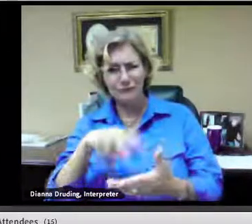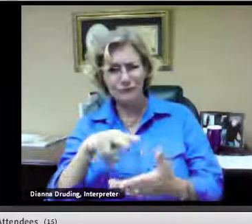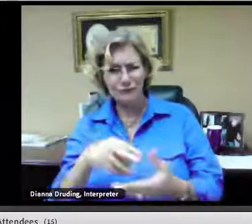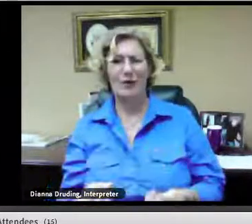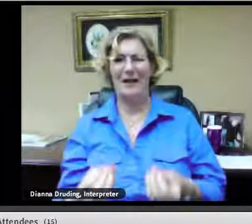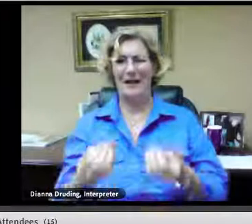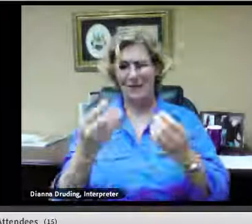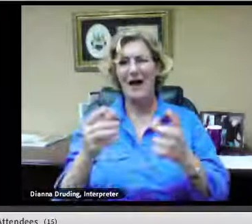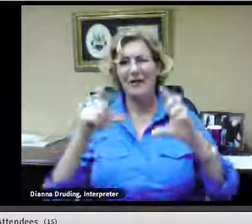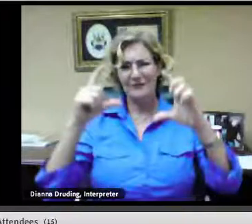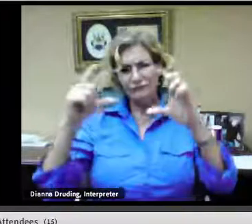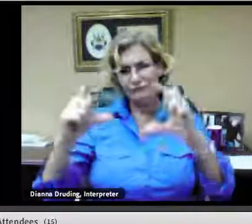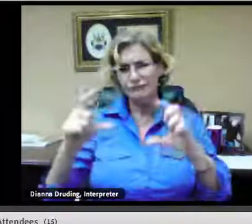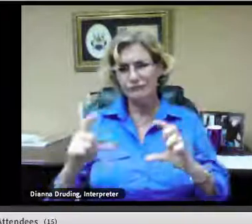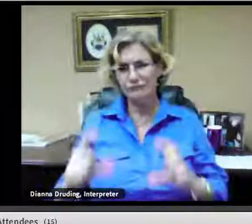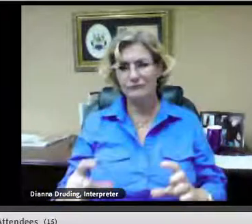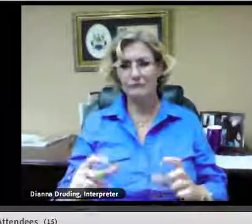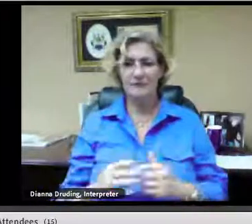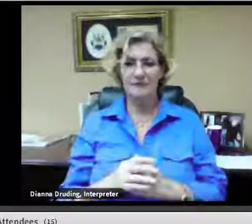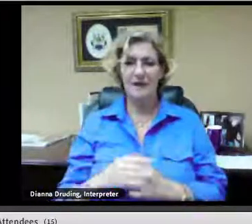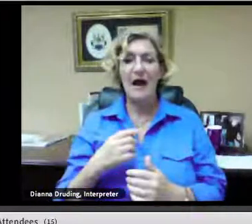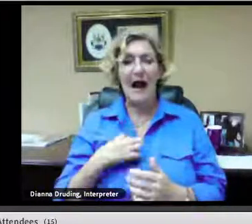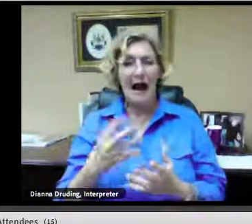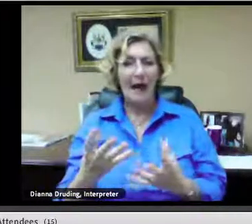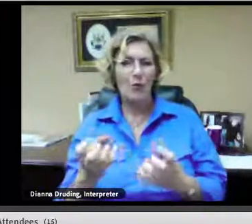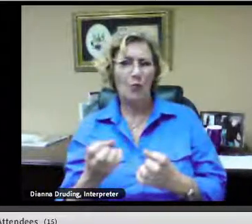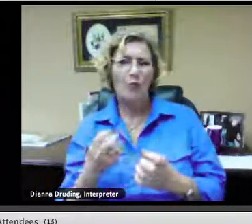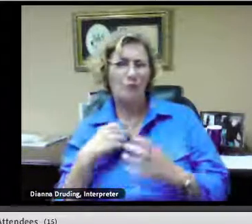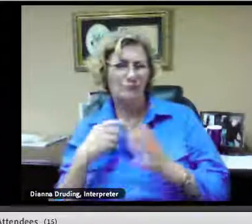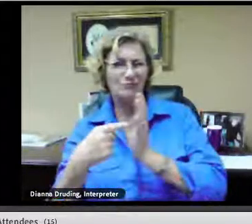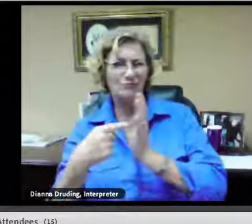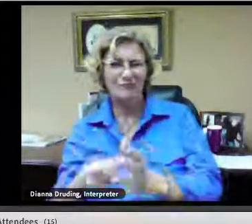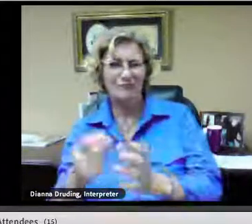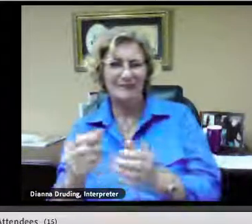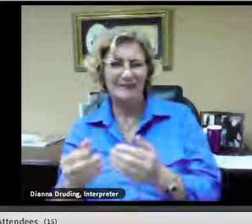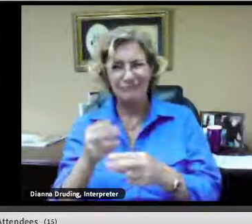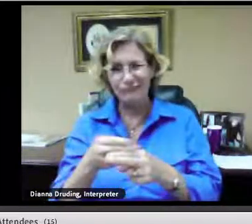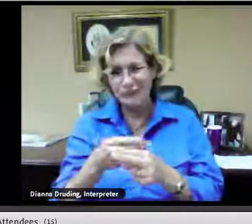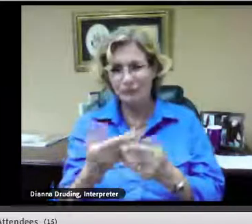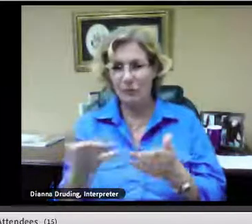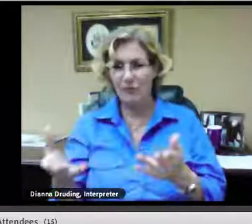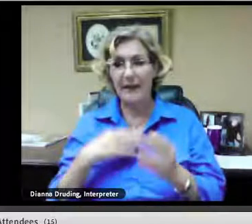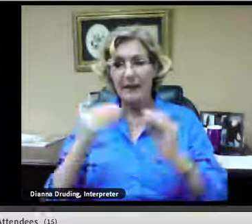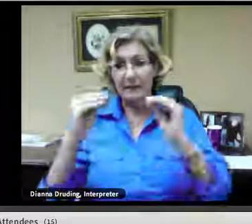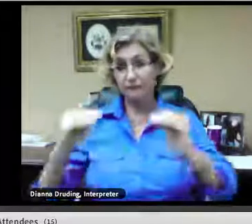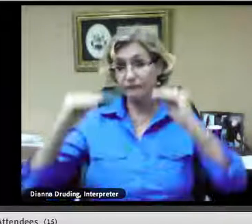and I want to just give a brief caveat for that. You know, in higher education, I used to tell my students